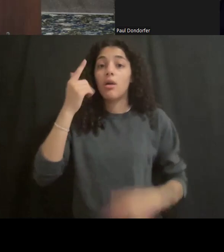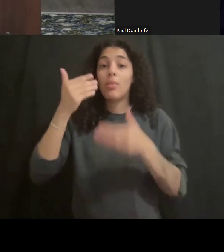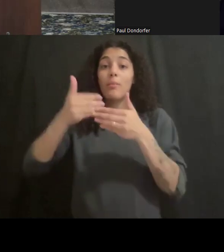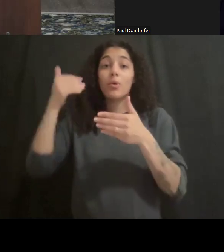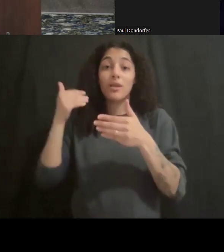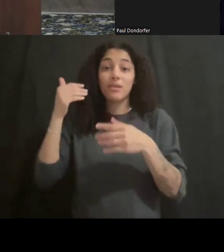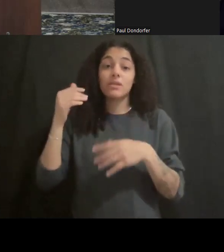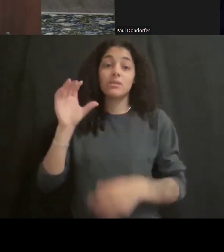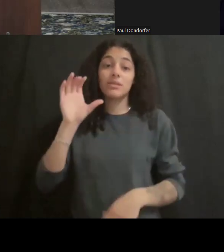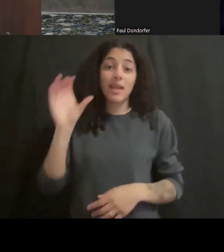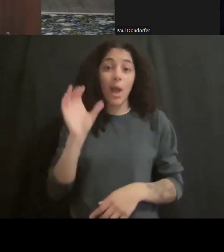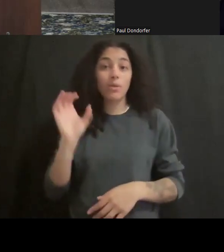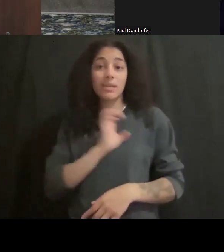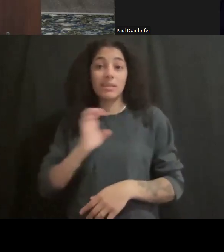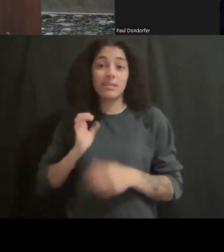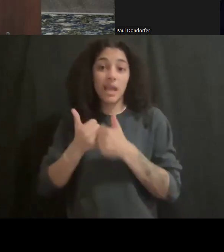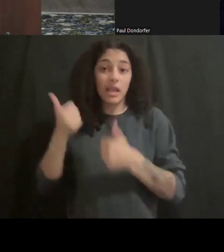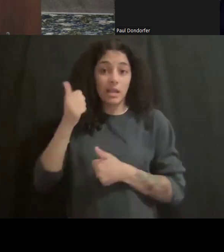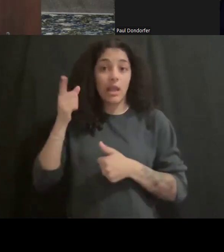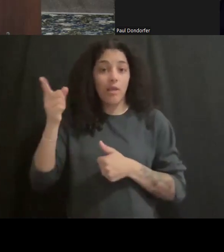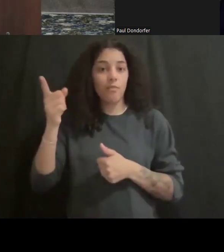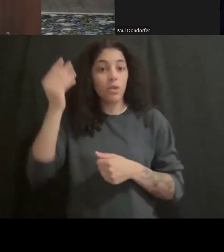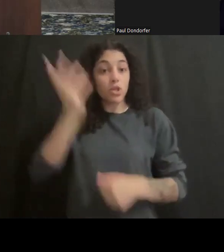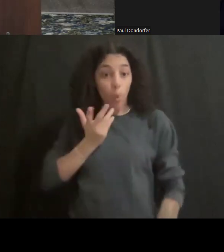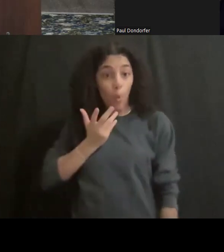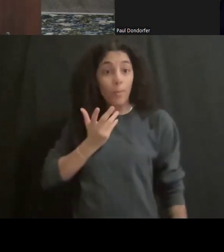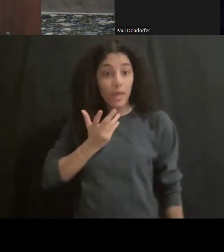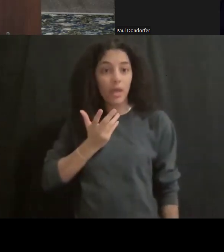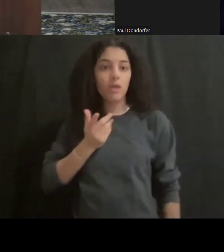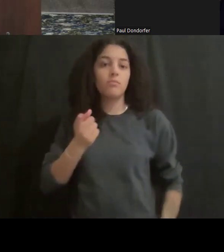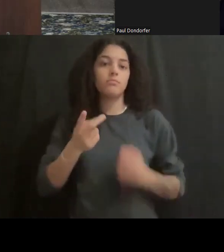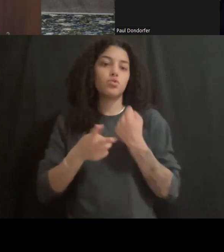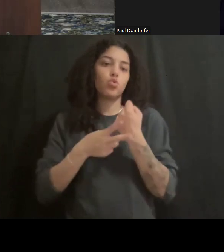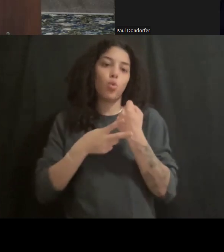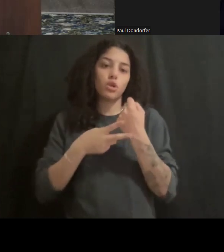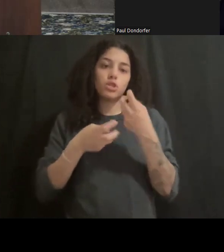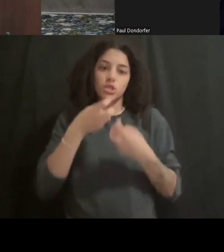that that it was in storage and and they were have to contact the artist to see see what to